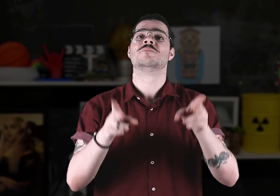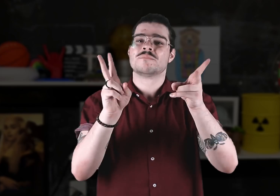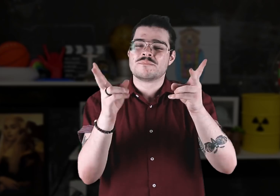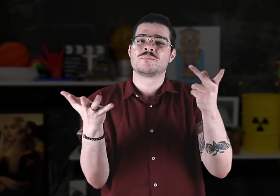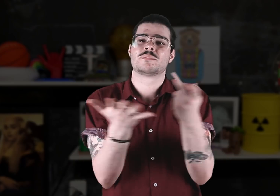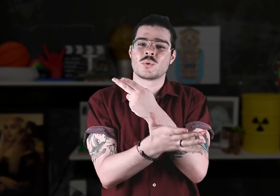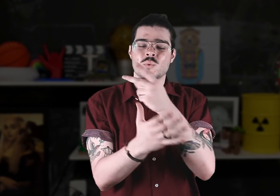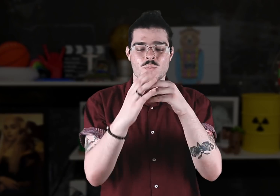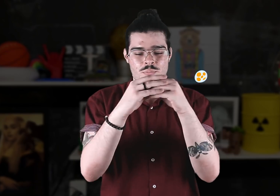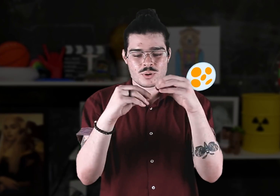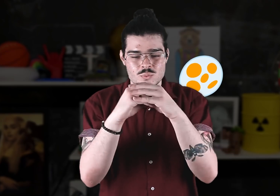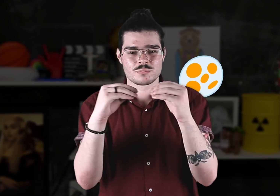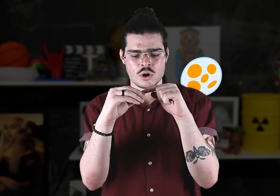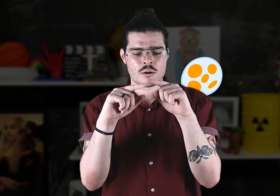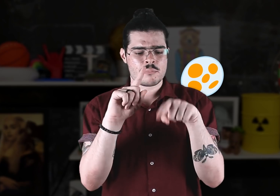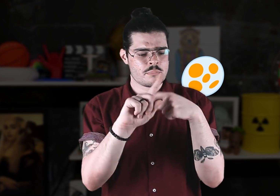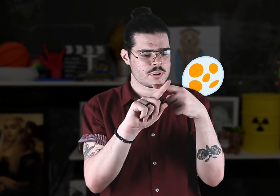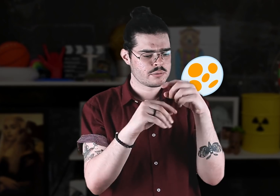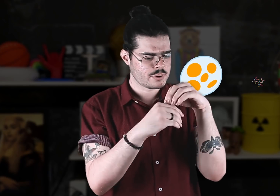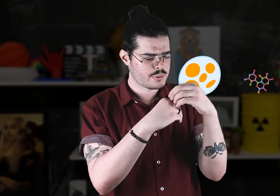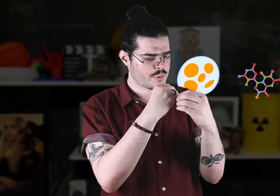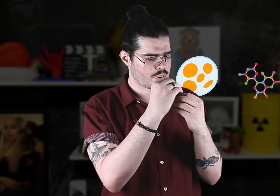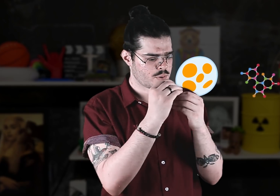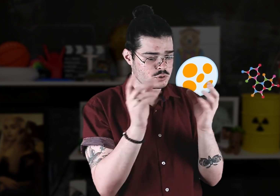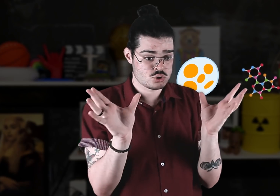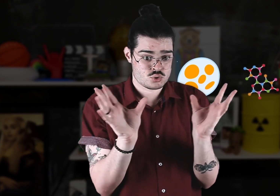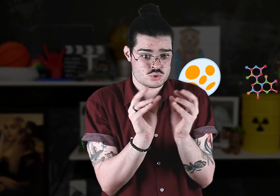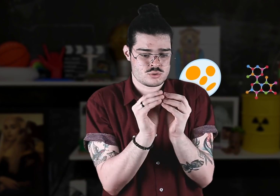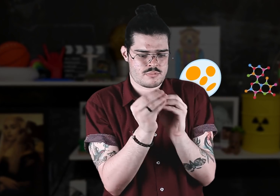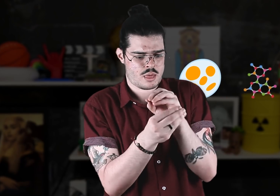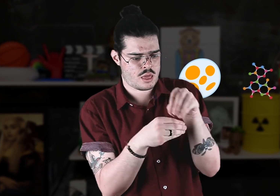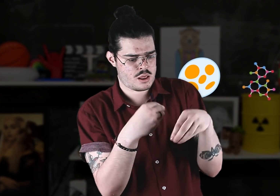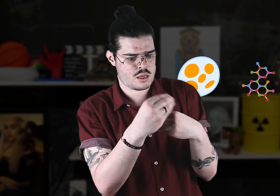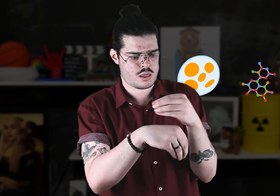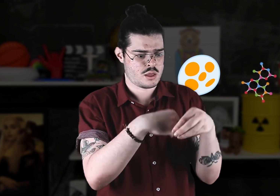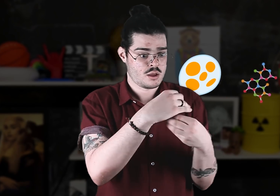The coacervates mixed with other substances